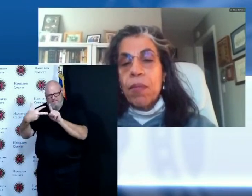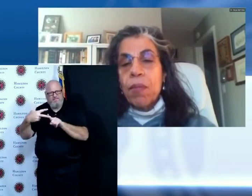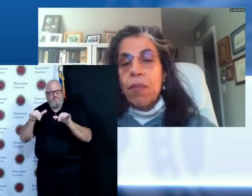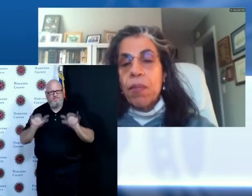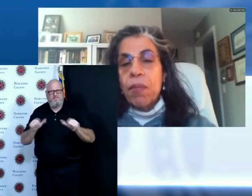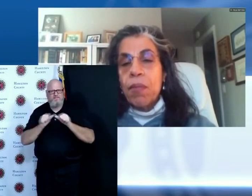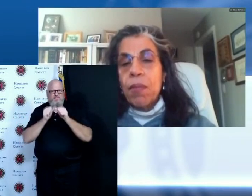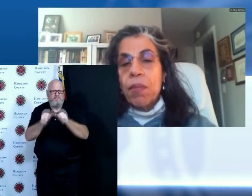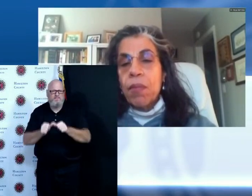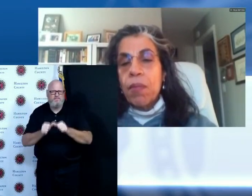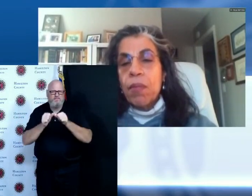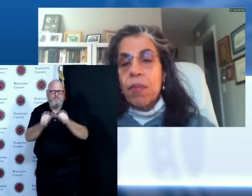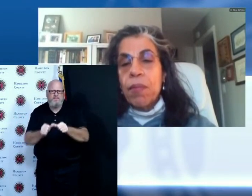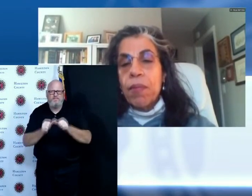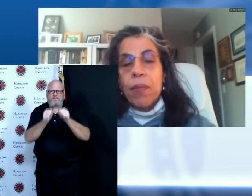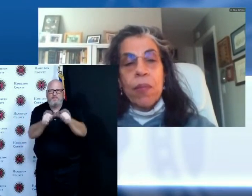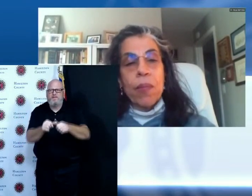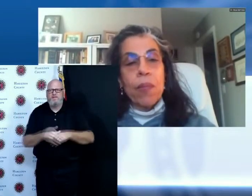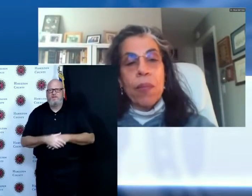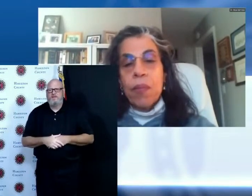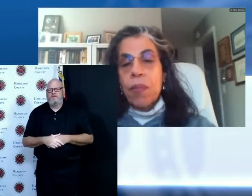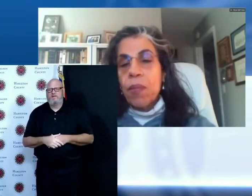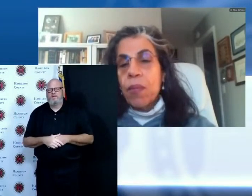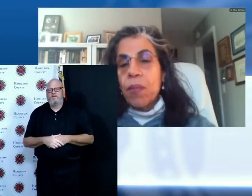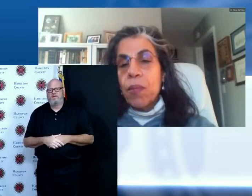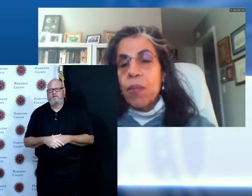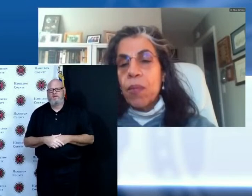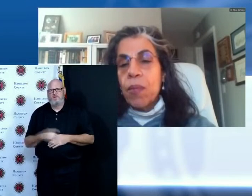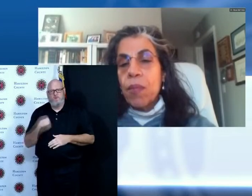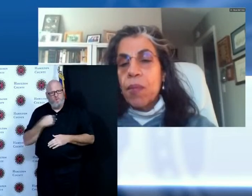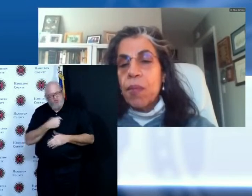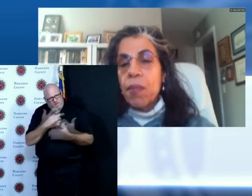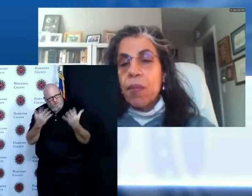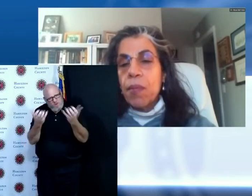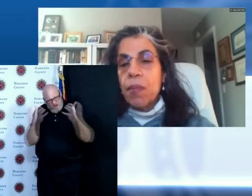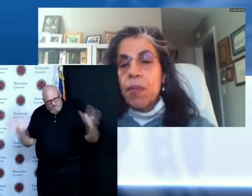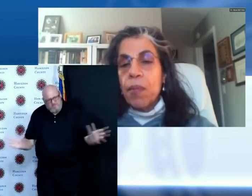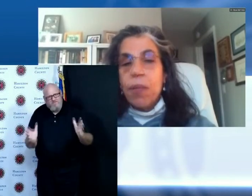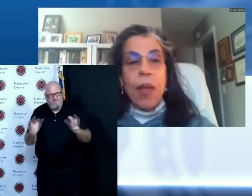individually then on the website as well it is so if you go to the agenda for the Commission meeting